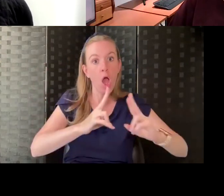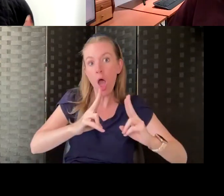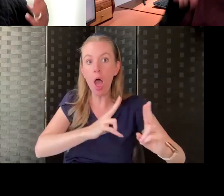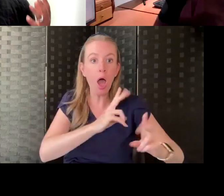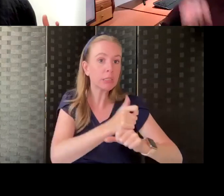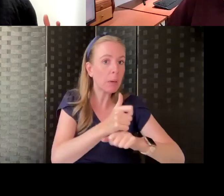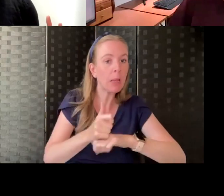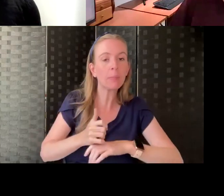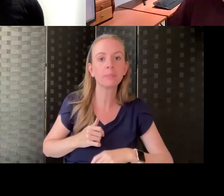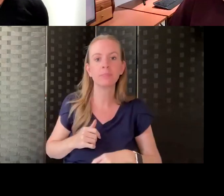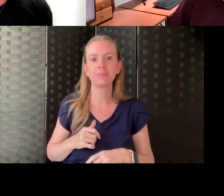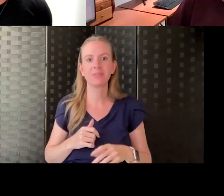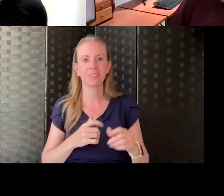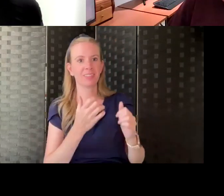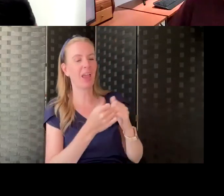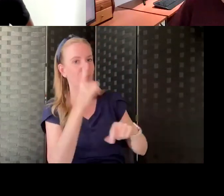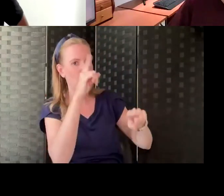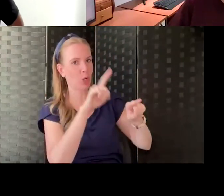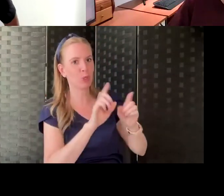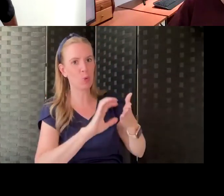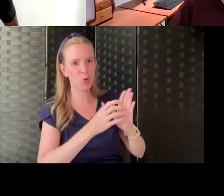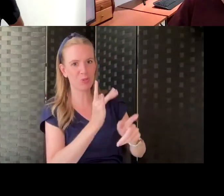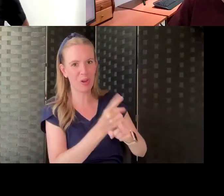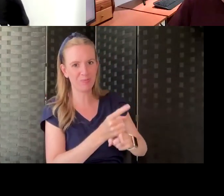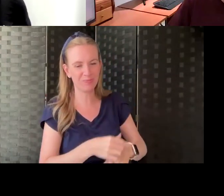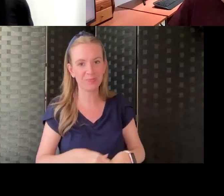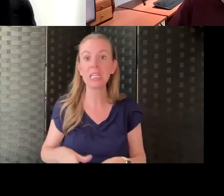Jay: We've all seen the cookies, right? >> Homer: As soon as you land on the